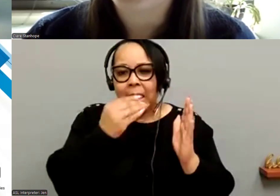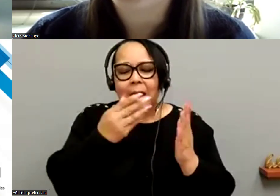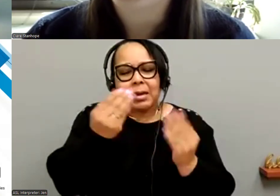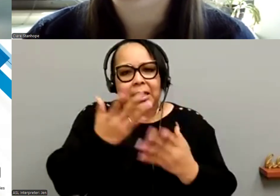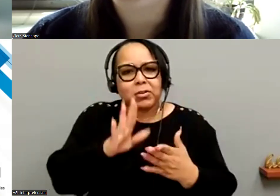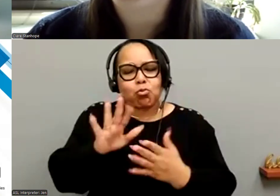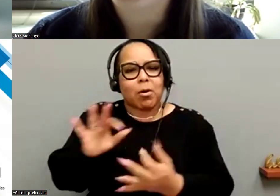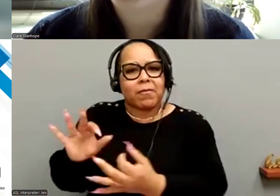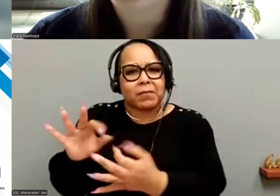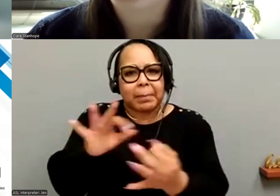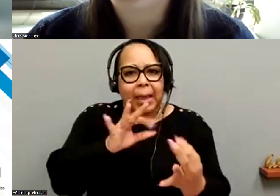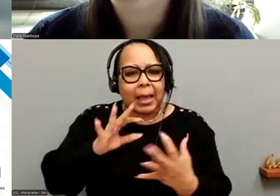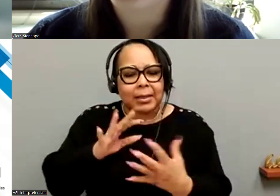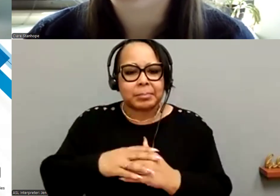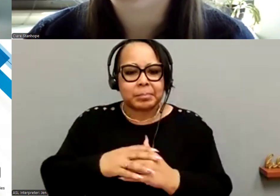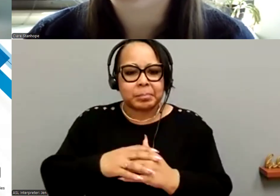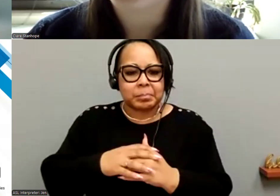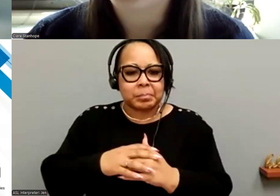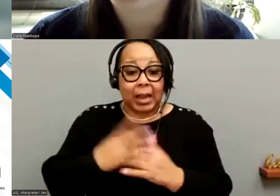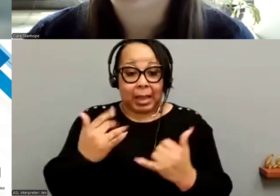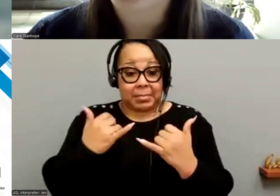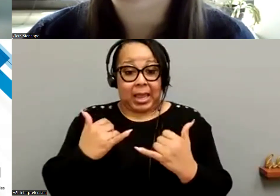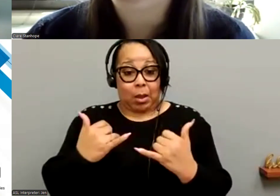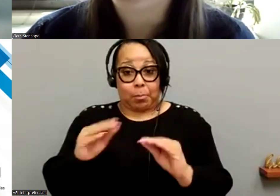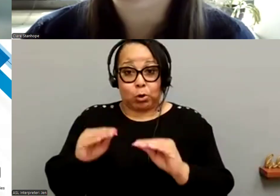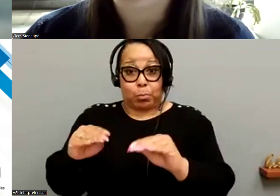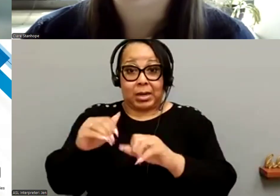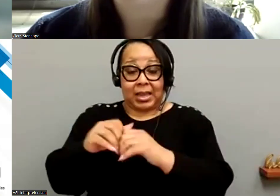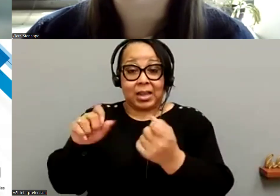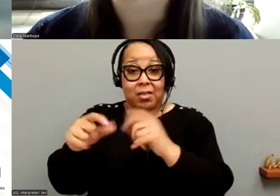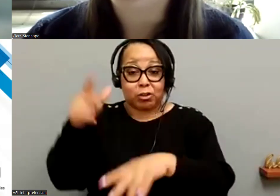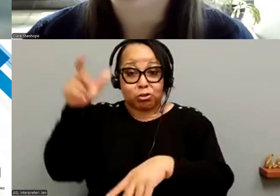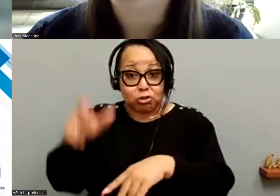13:39:10 feedback. I'm now going to put 13:39:12 in the chat a feedback form that you